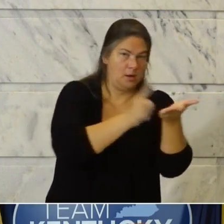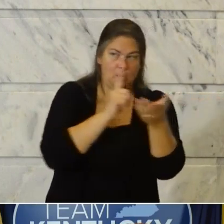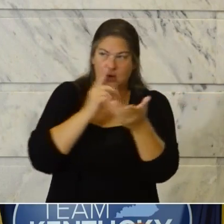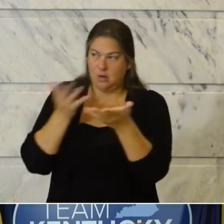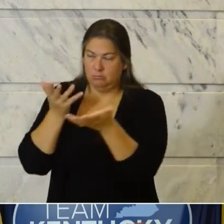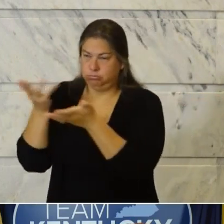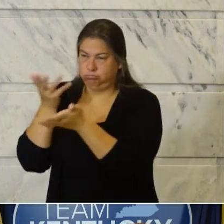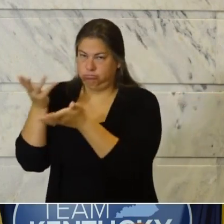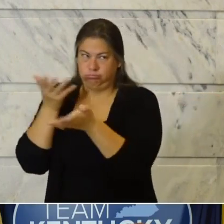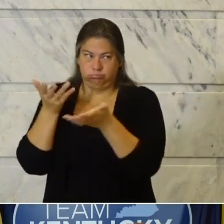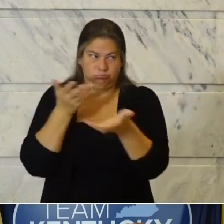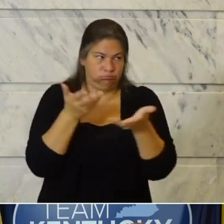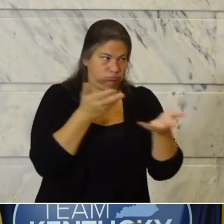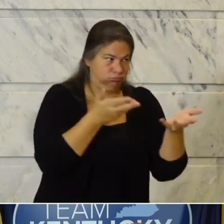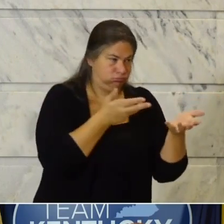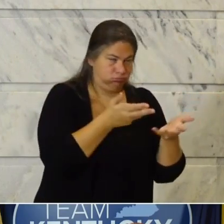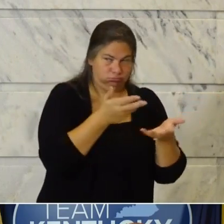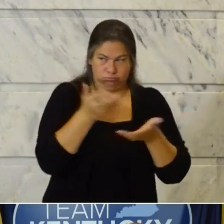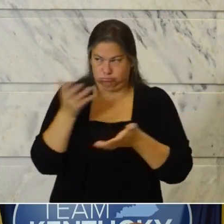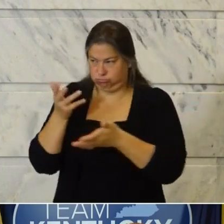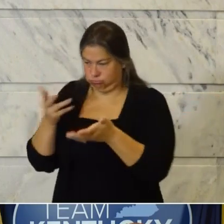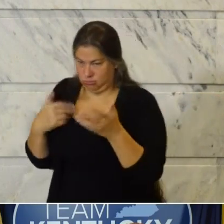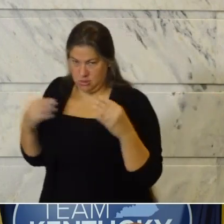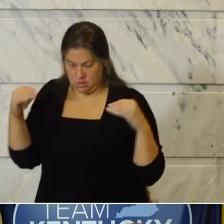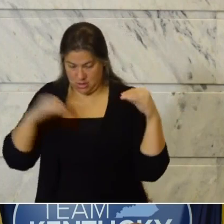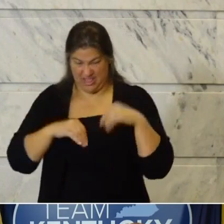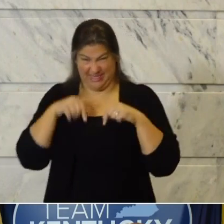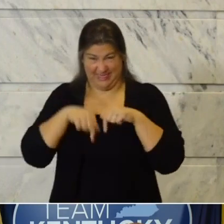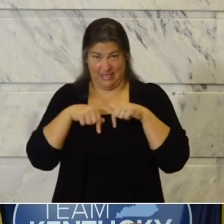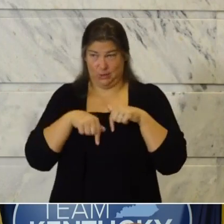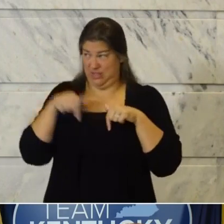type of decision making tool was requested repeatedly, and this is